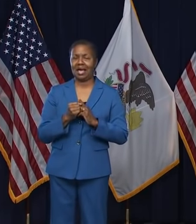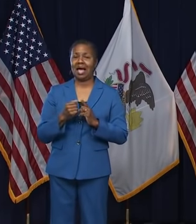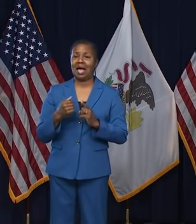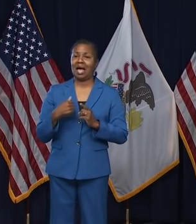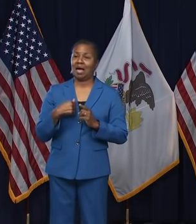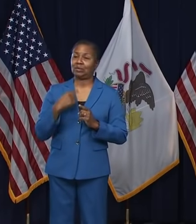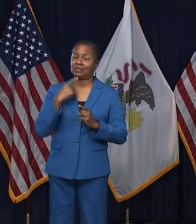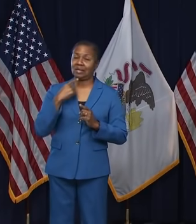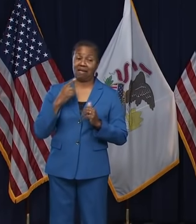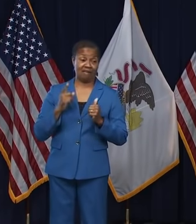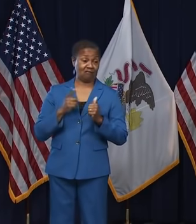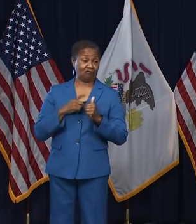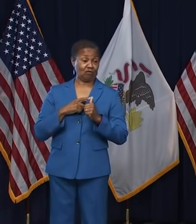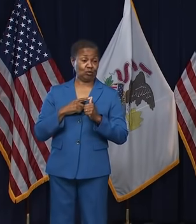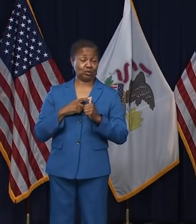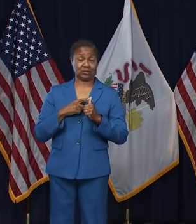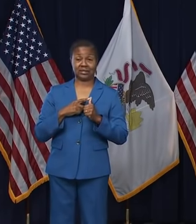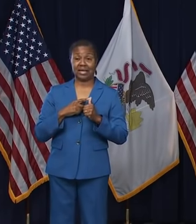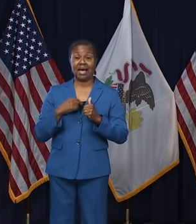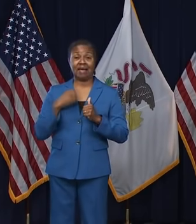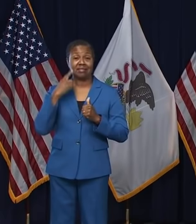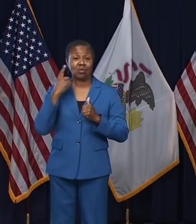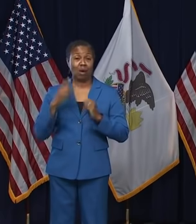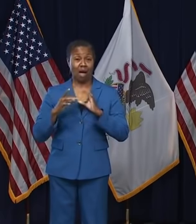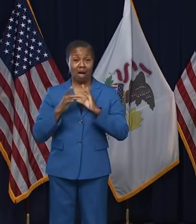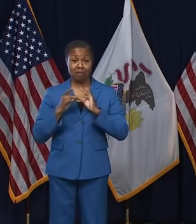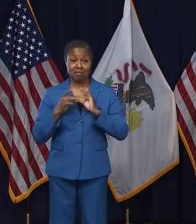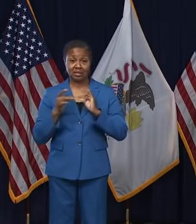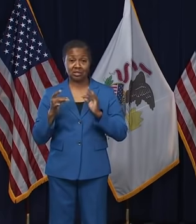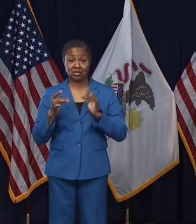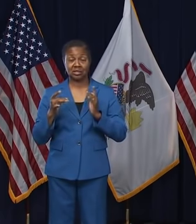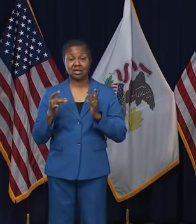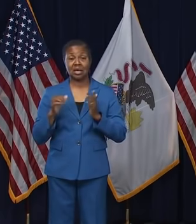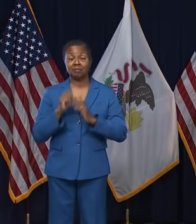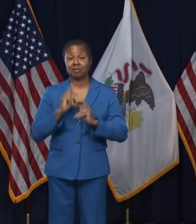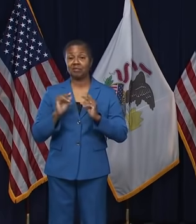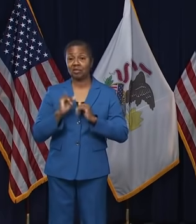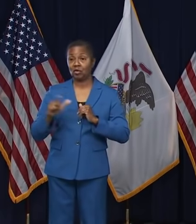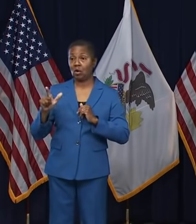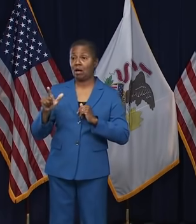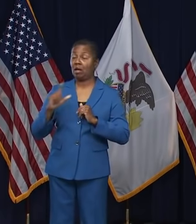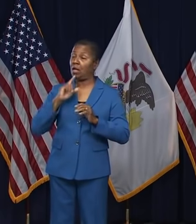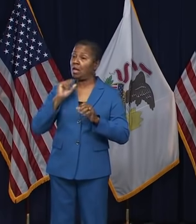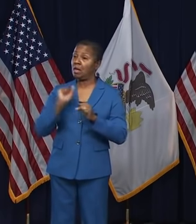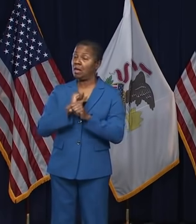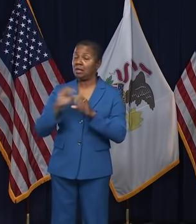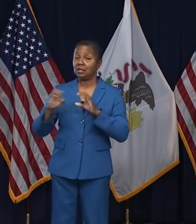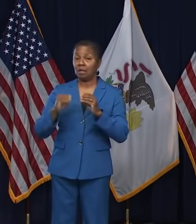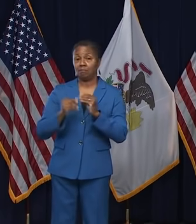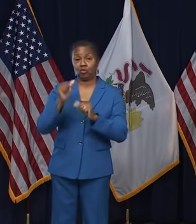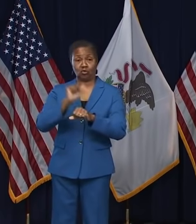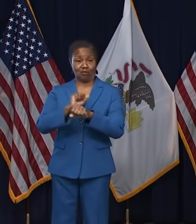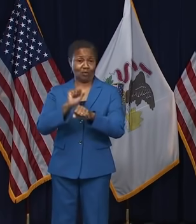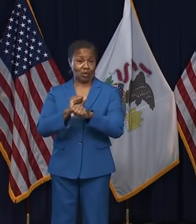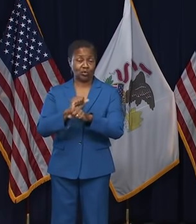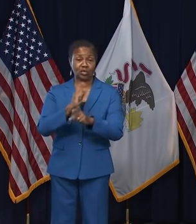not the case- I'll just say blue number one at the I think